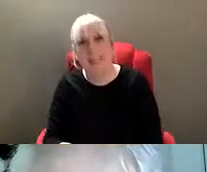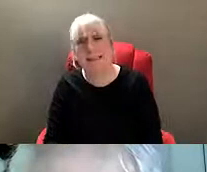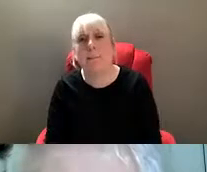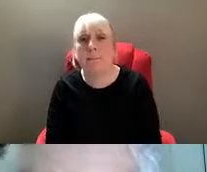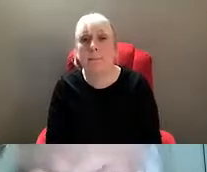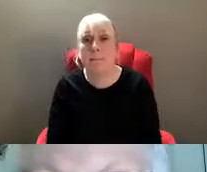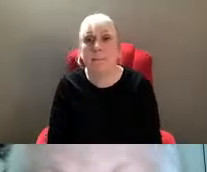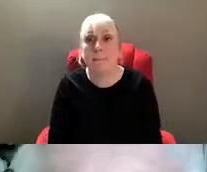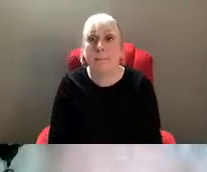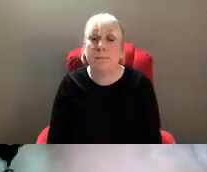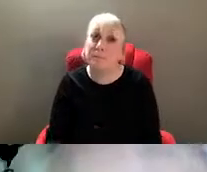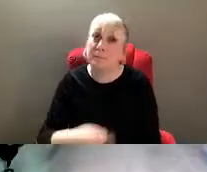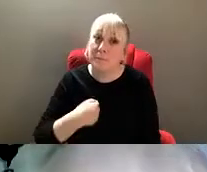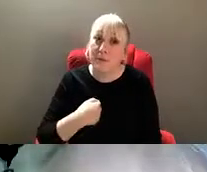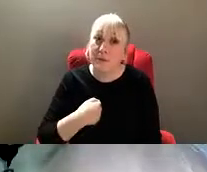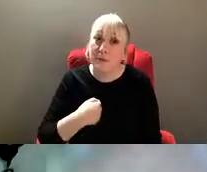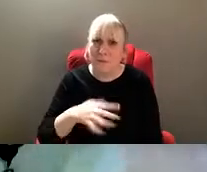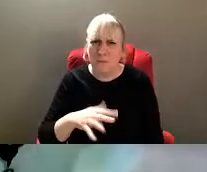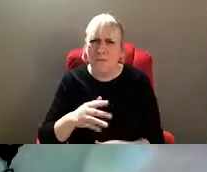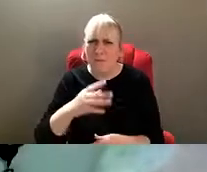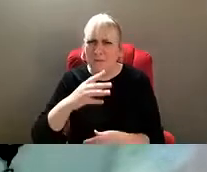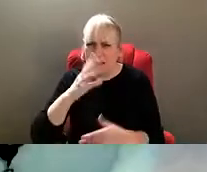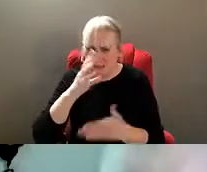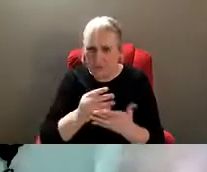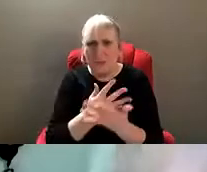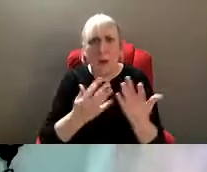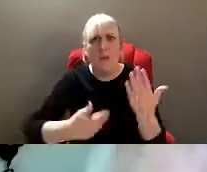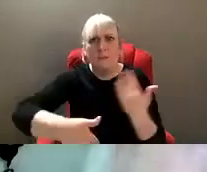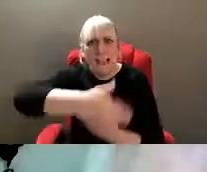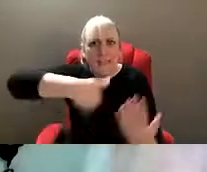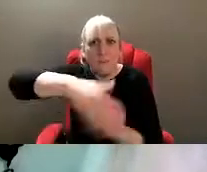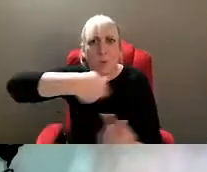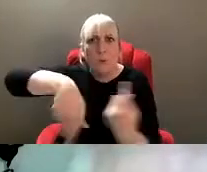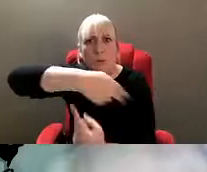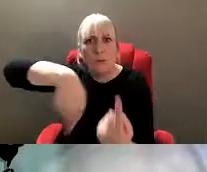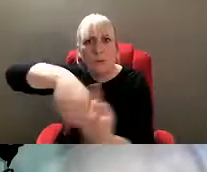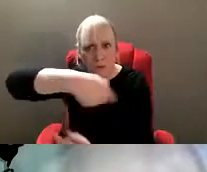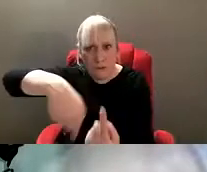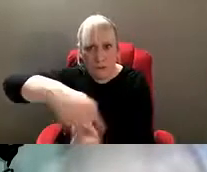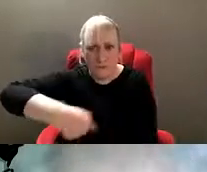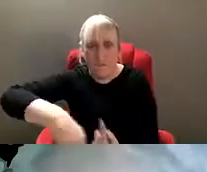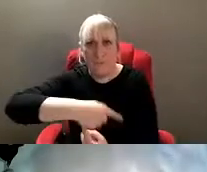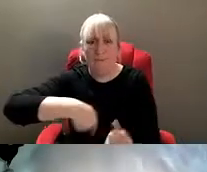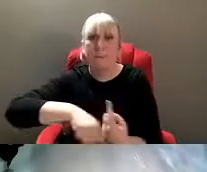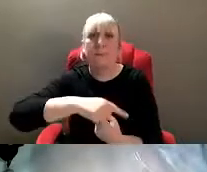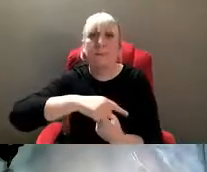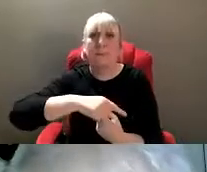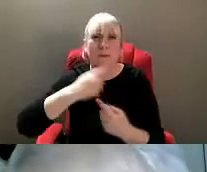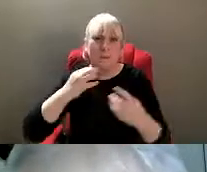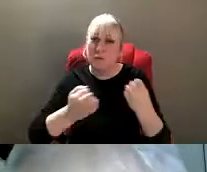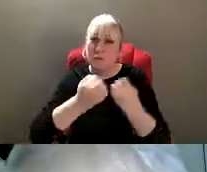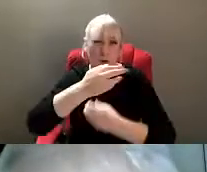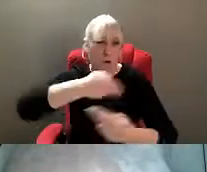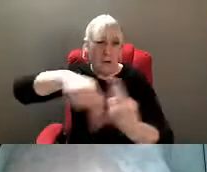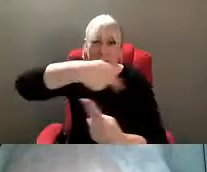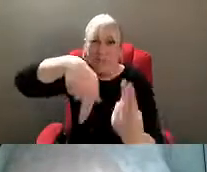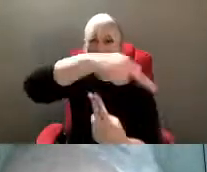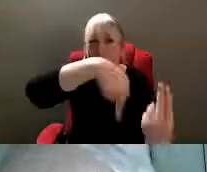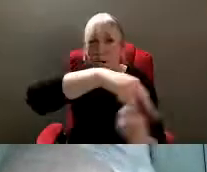are hit by typhoons like record uh high like strongest typhoons now almost every every year